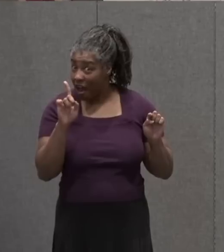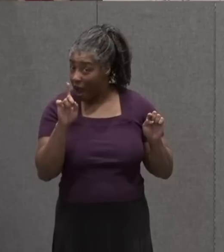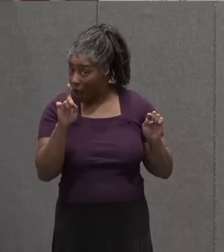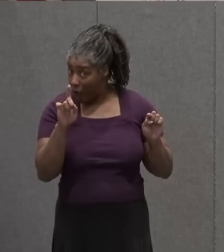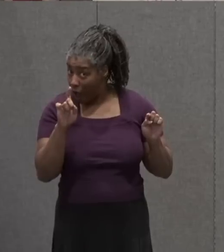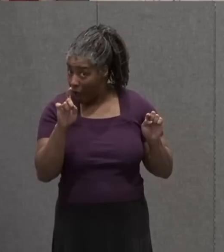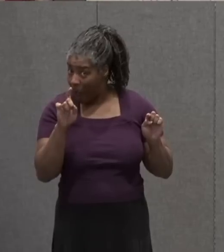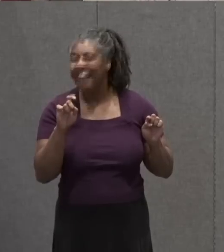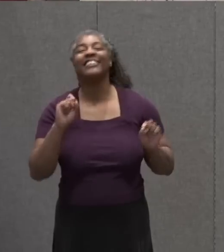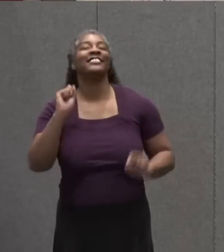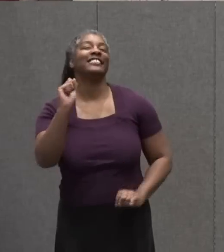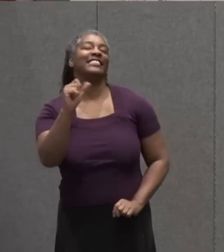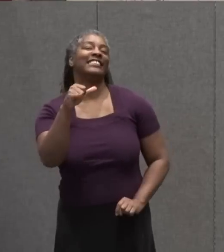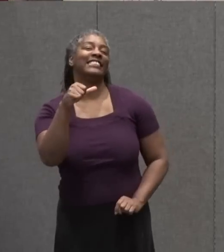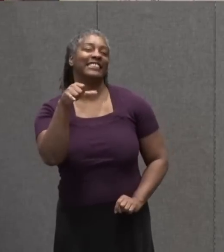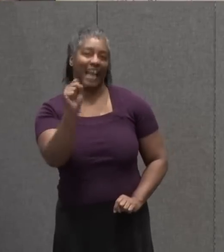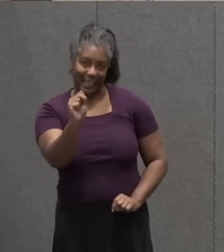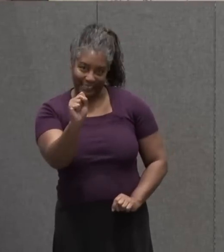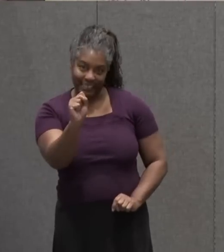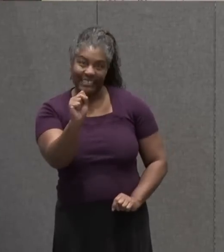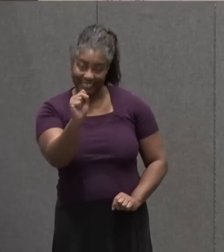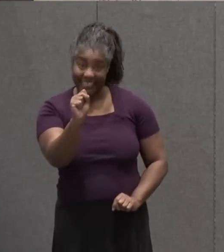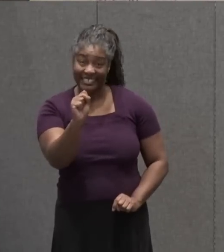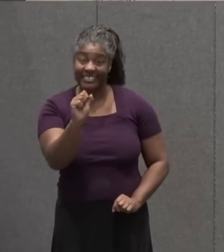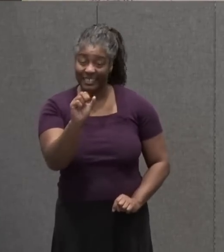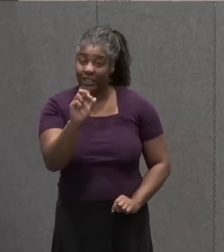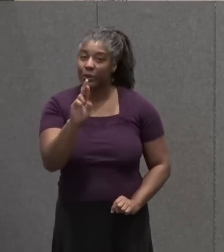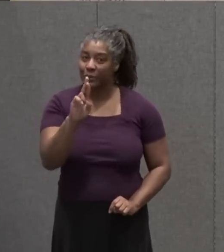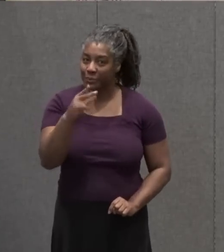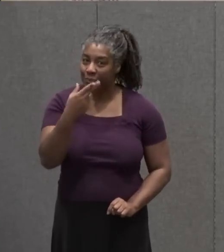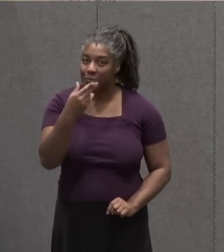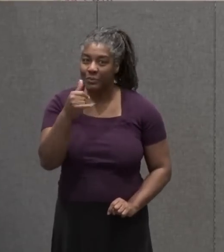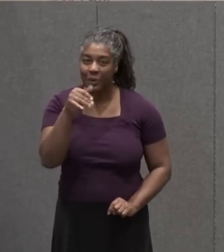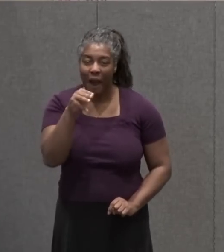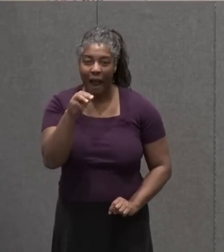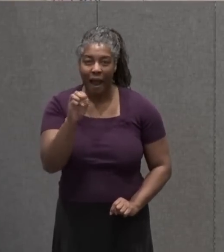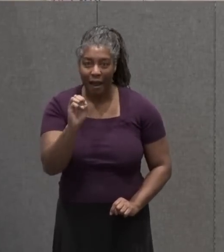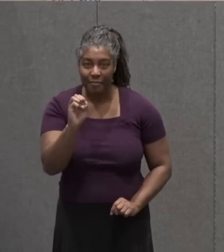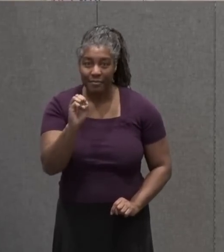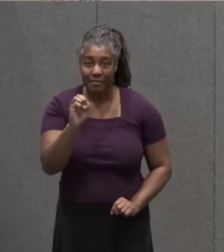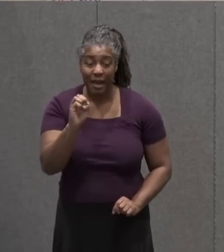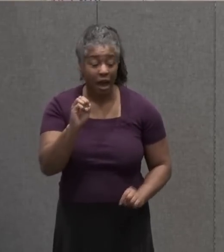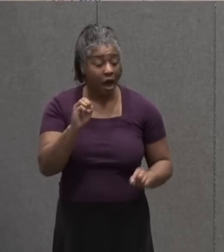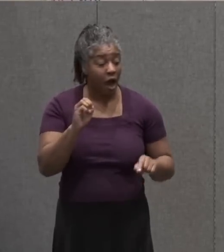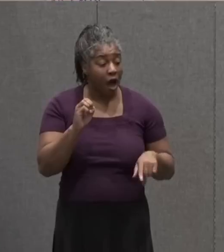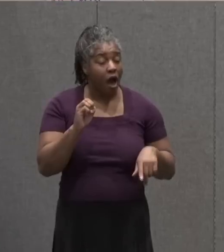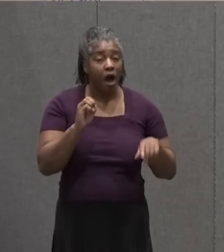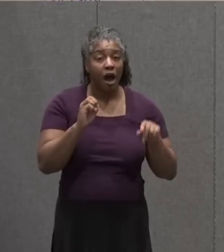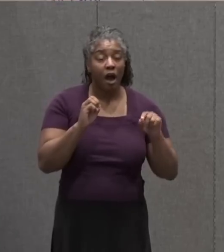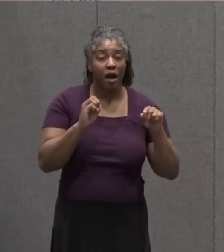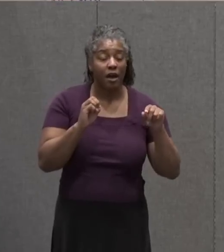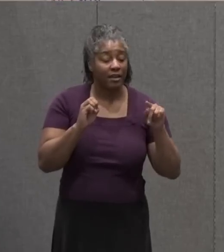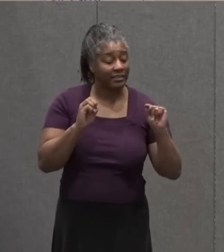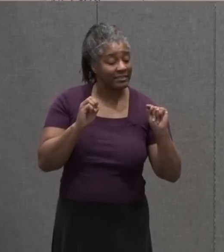That's right they do rhyme. They have the same sound in the middle and at the end.